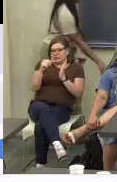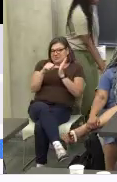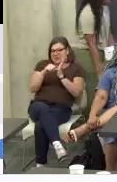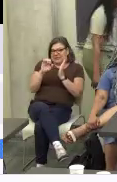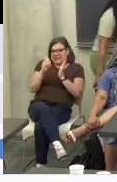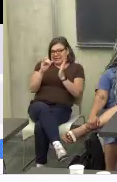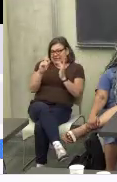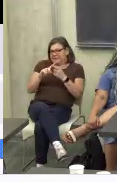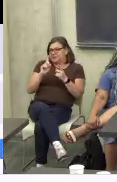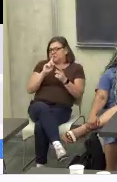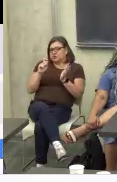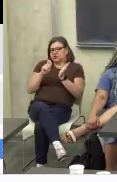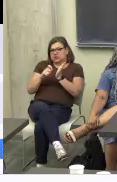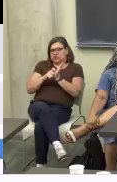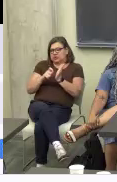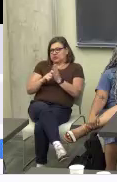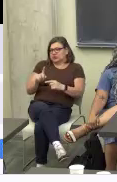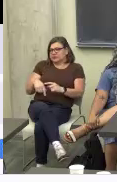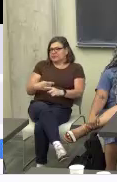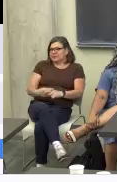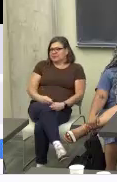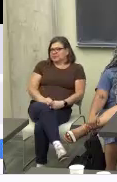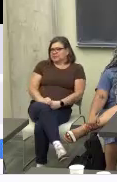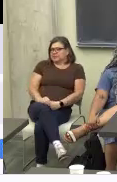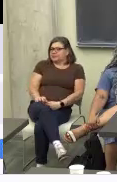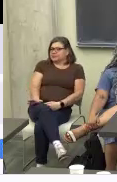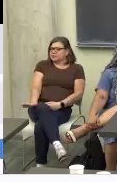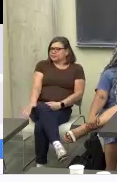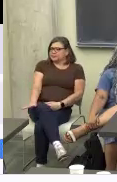So what she's talking about is basically a sustainable way forward